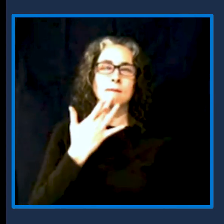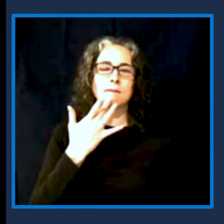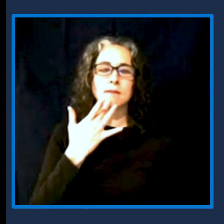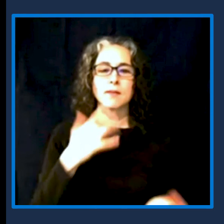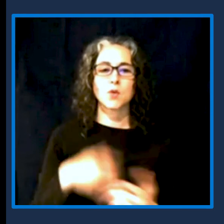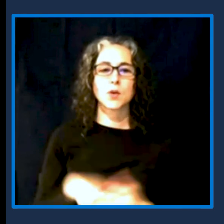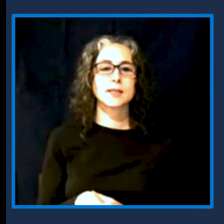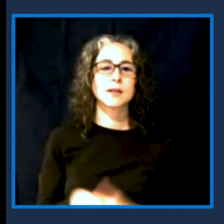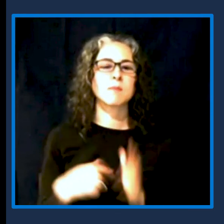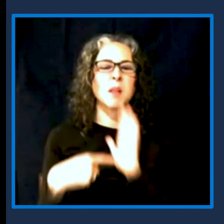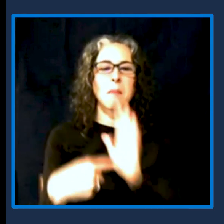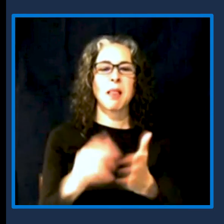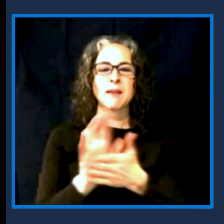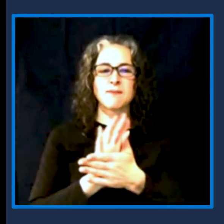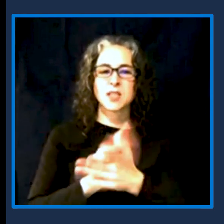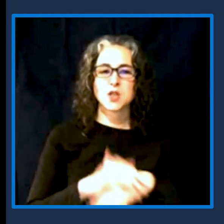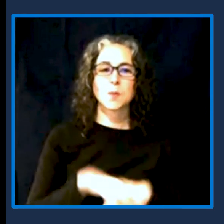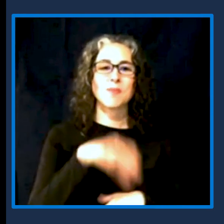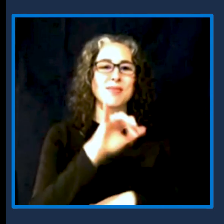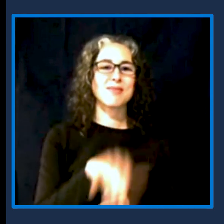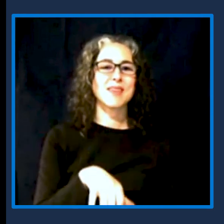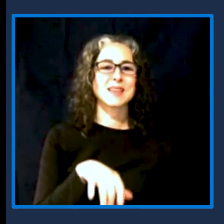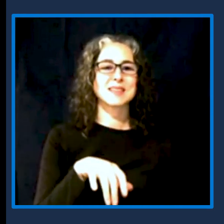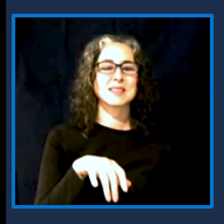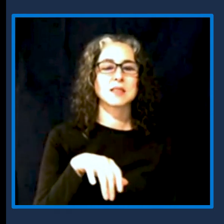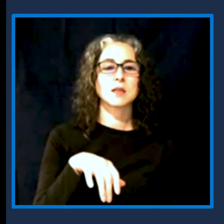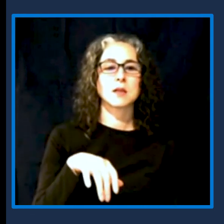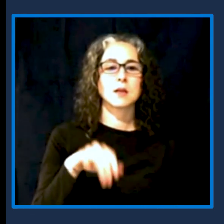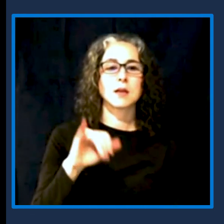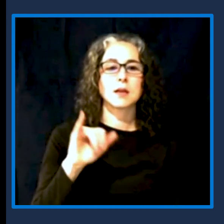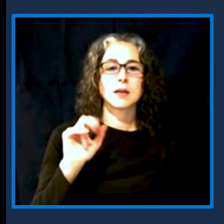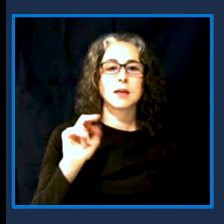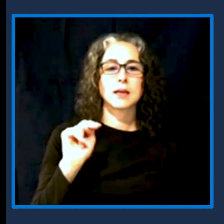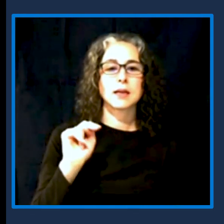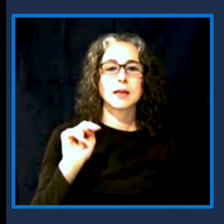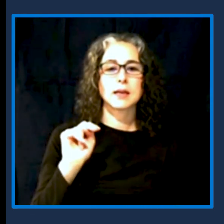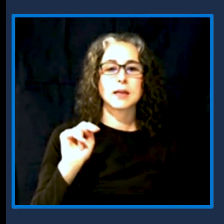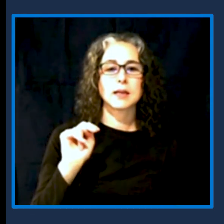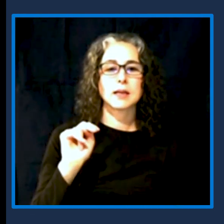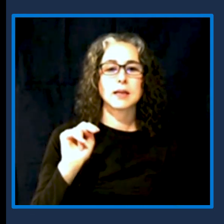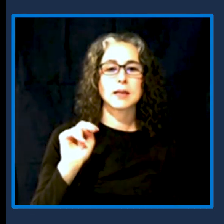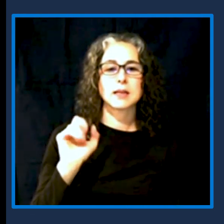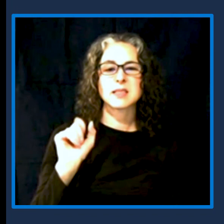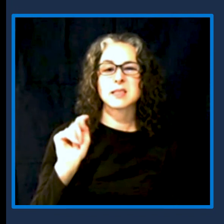the video so this is called inking replay and what you can do is you can actually use the pen